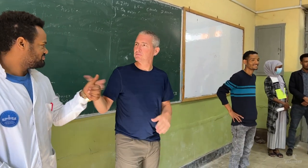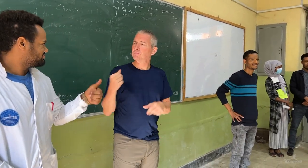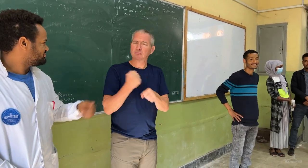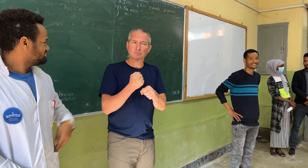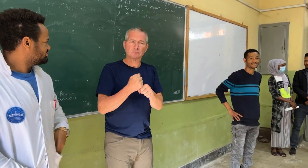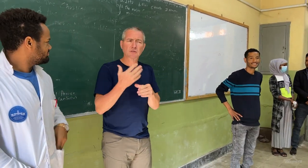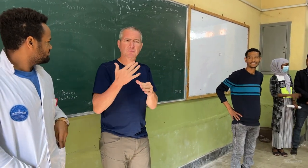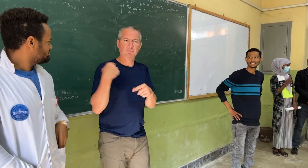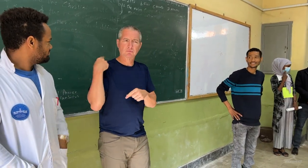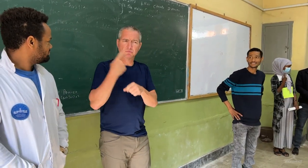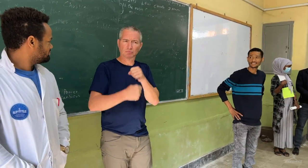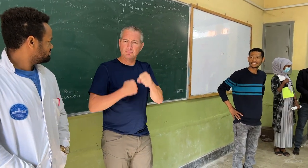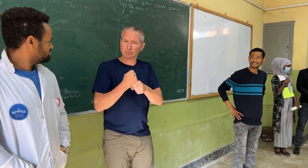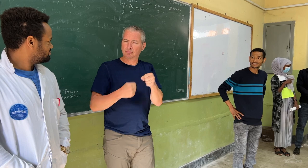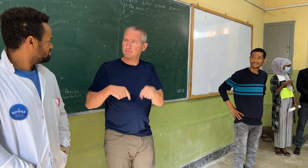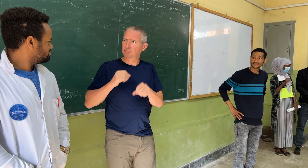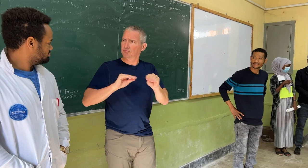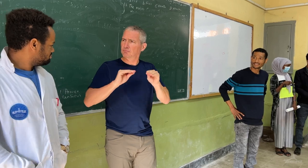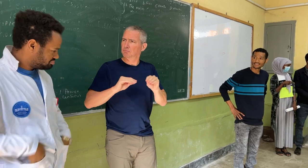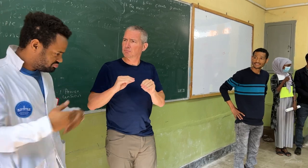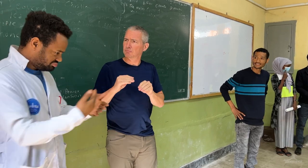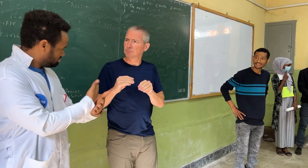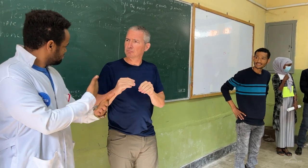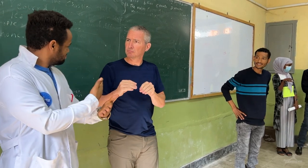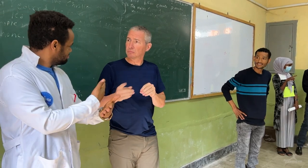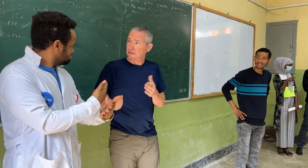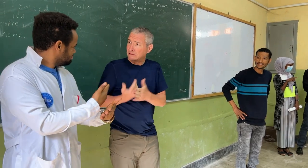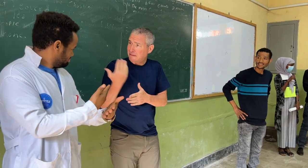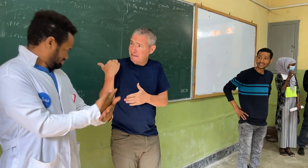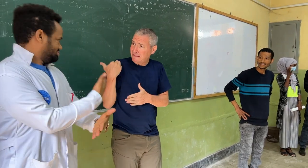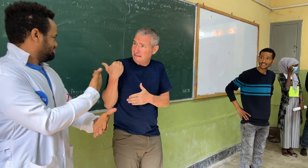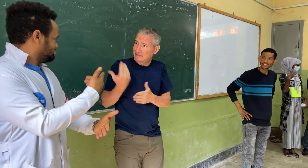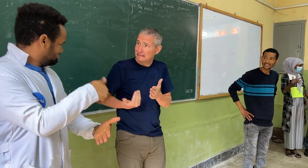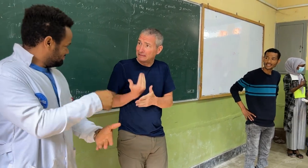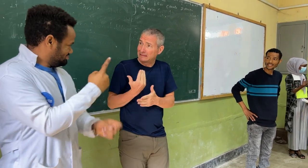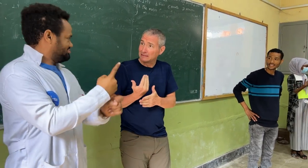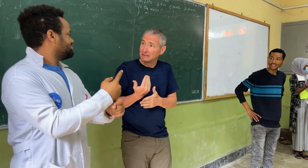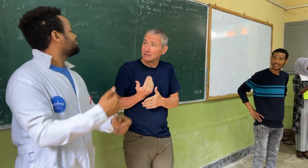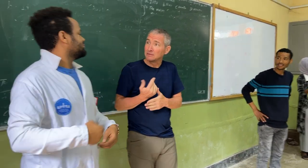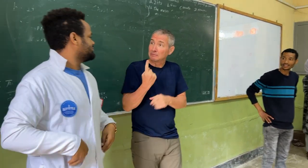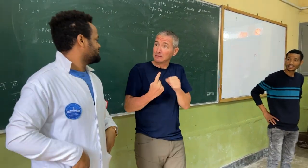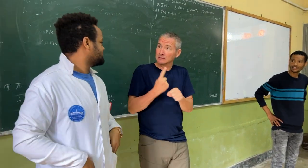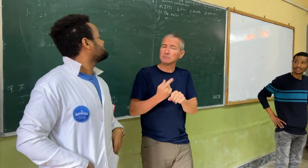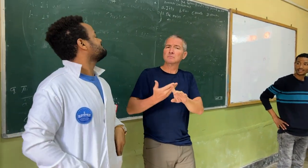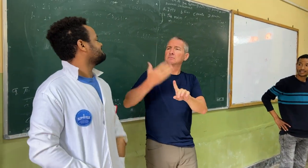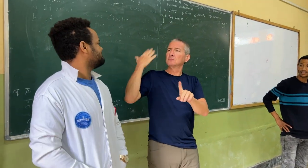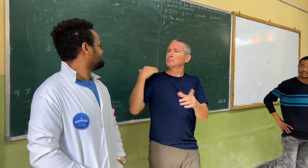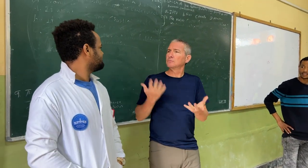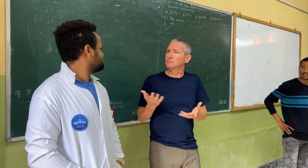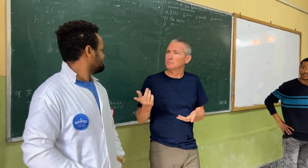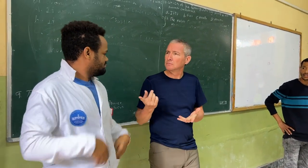How long have you been working here? I’m new! You’re a new teacher? I just started less than a year ago. What did you do before that?